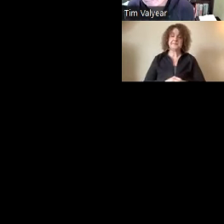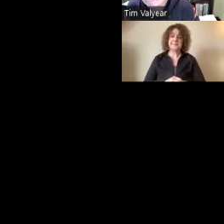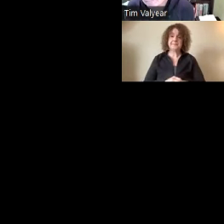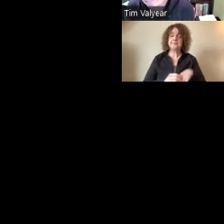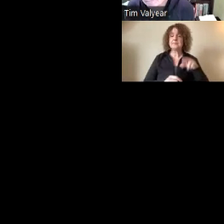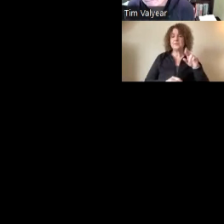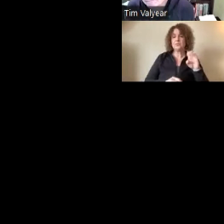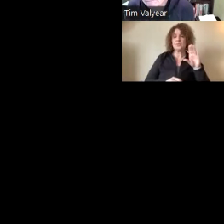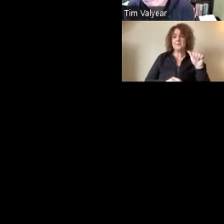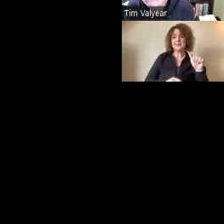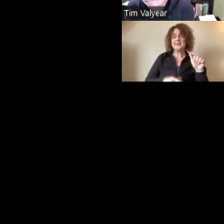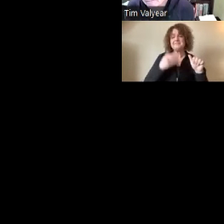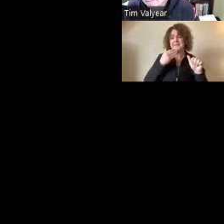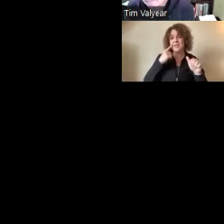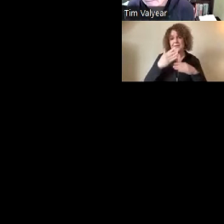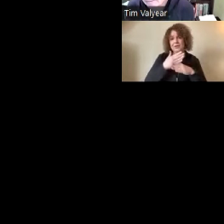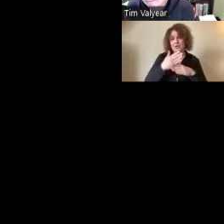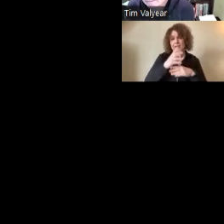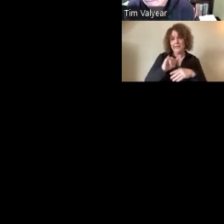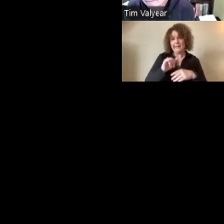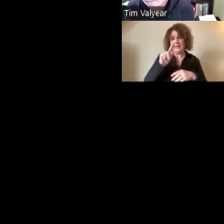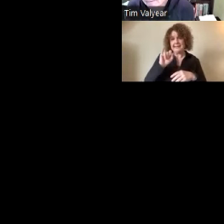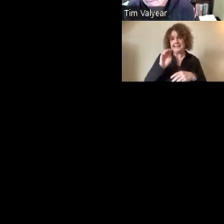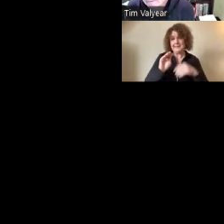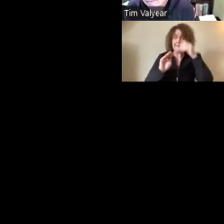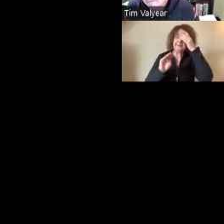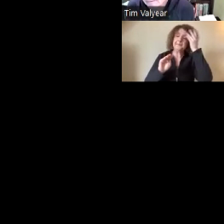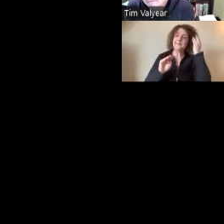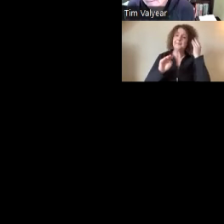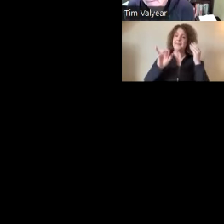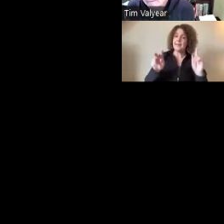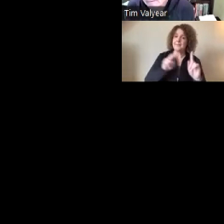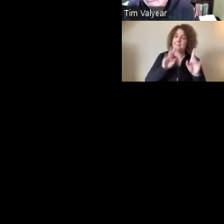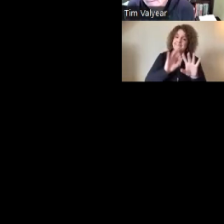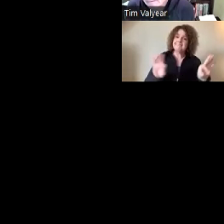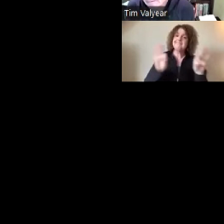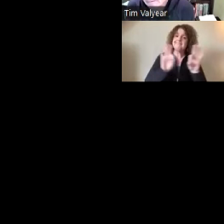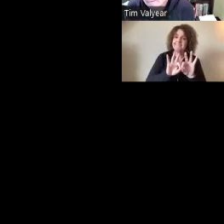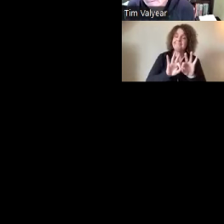talking. That's it » SPEAKER: Thanks for sharing